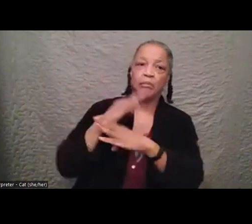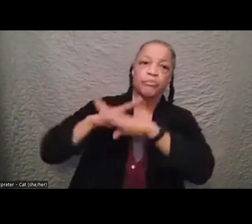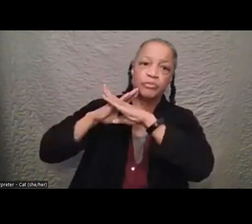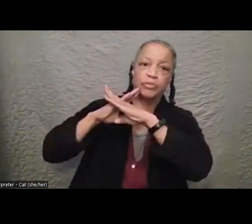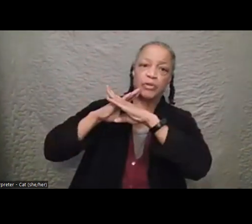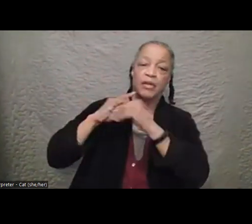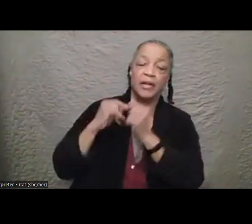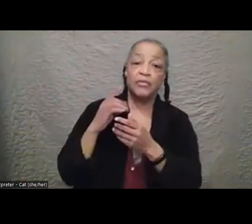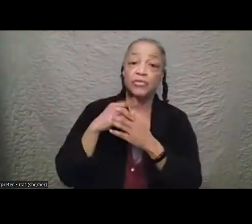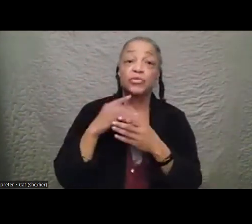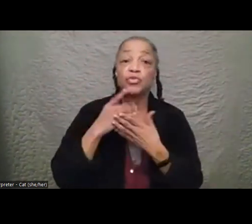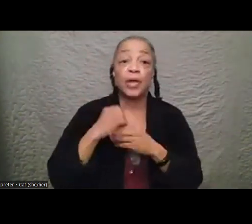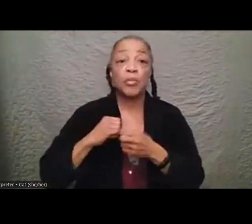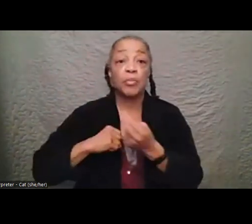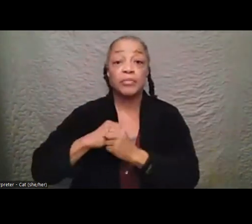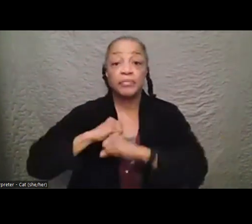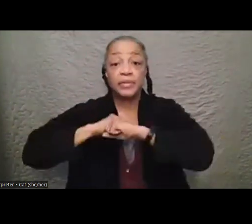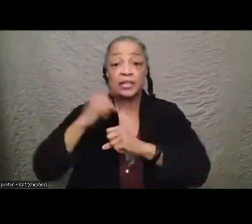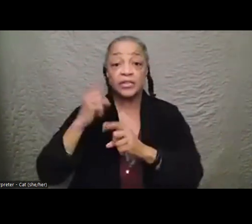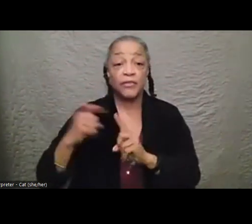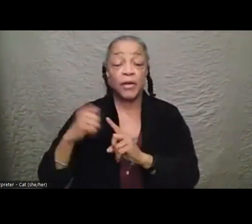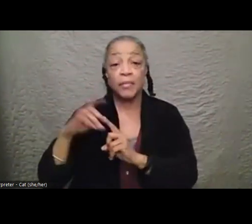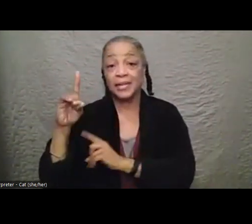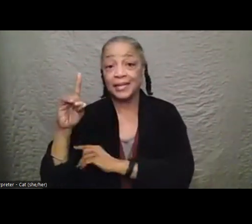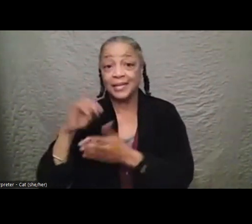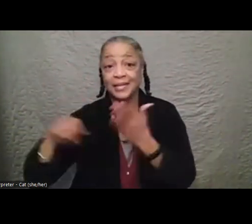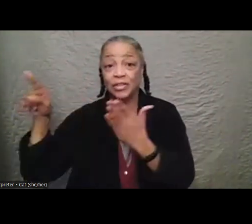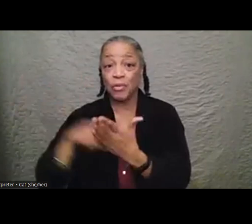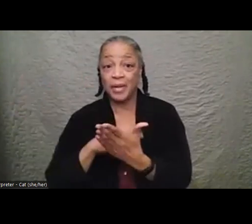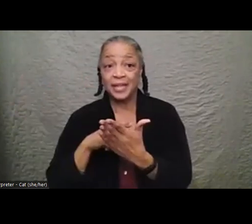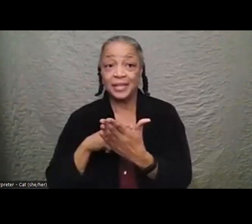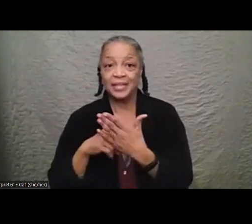. The fight is ongoing.